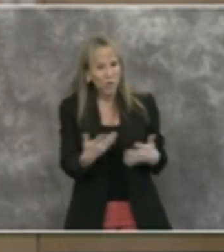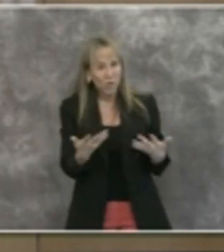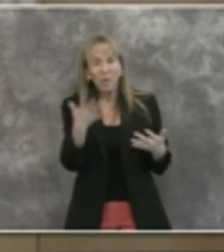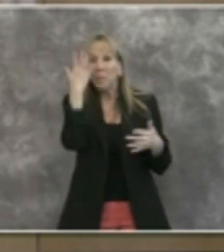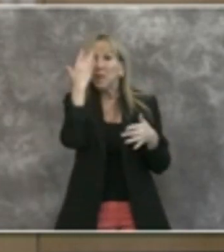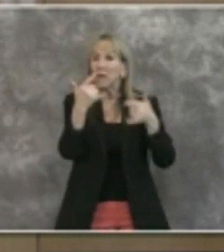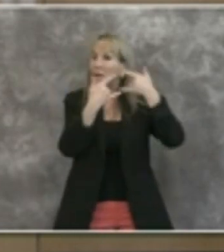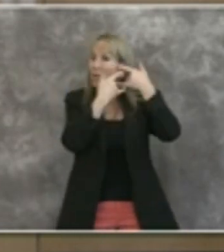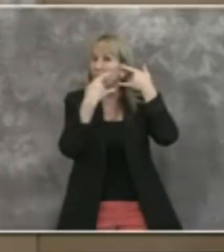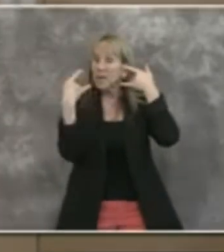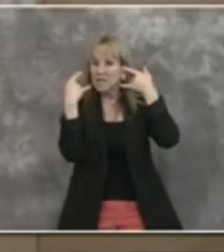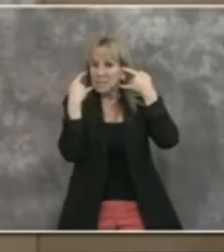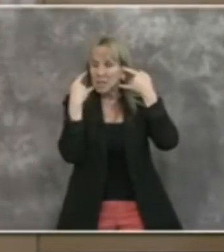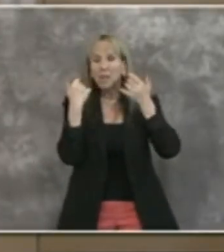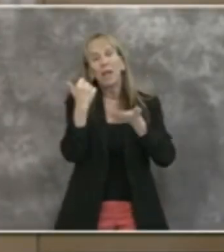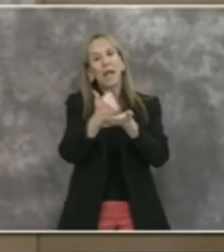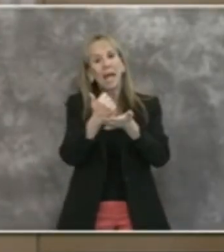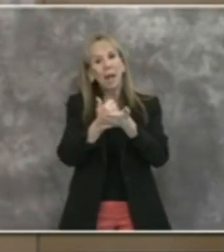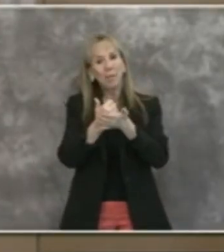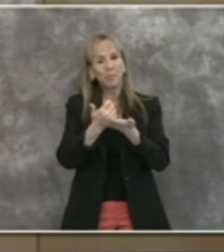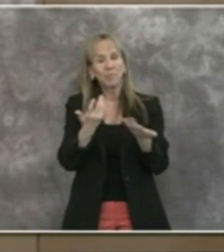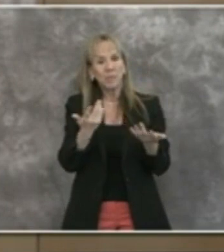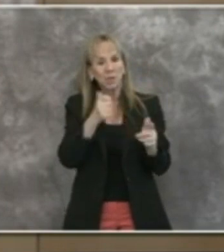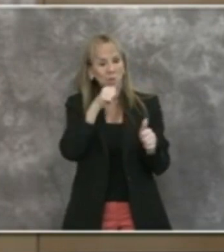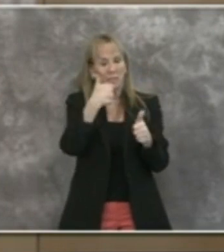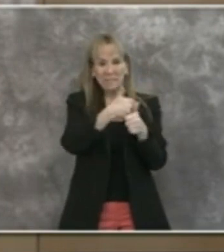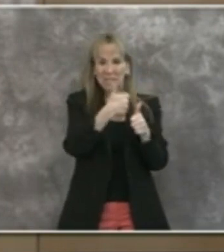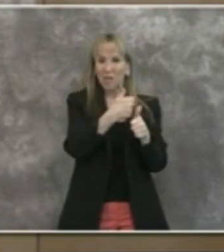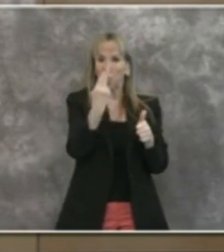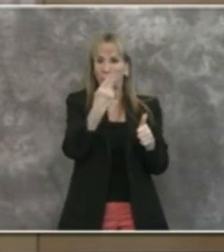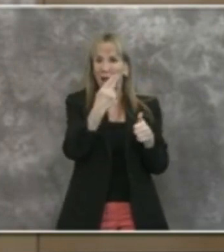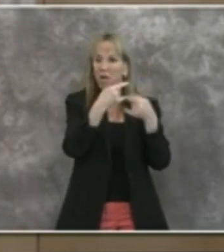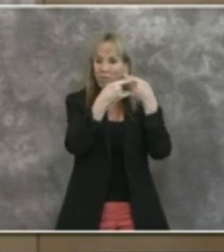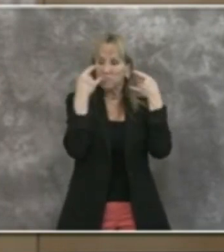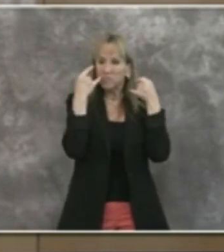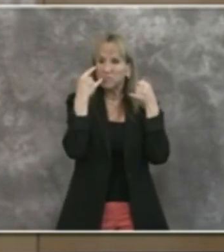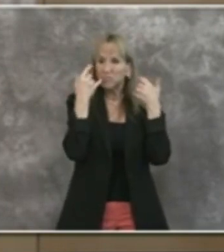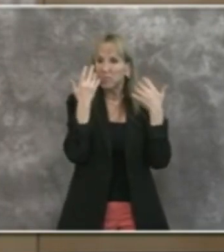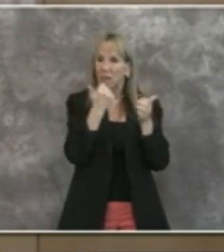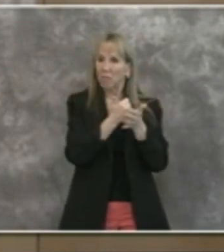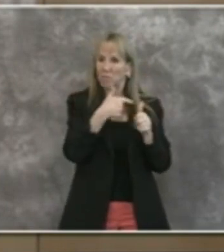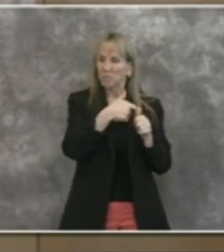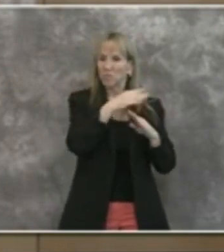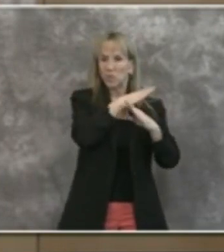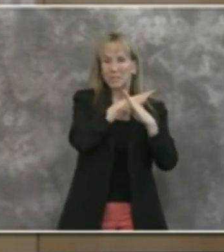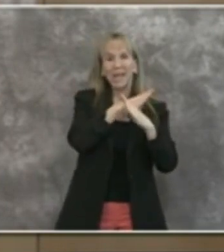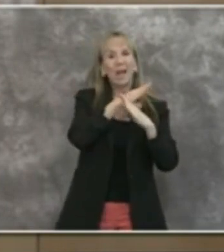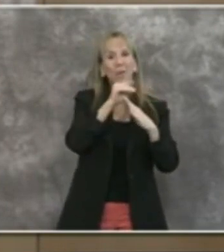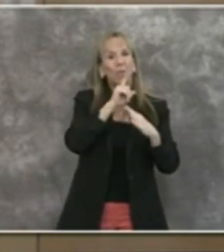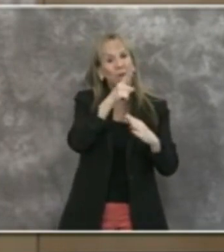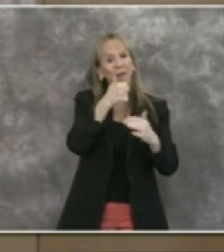IN JUST ONE WEEK IN APRIL 725 REPORTS WERE FILED ABOUT ESSENTIAL WORKERS NOT WEARING FACE MASKS ARE YOU CONCERNED